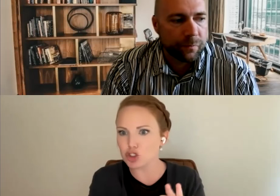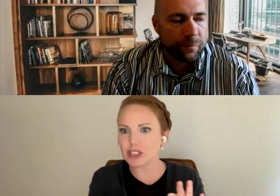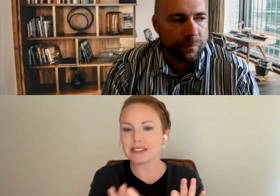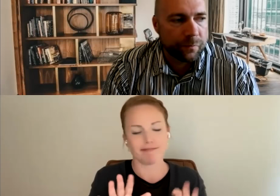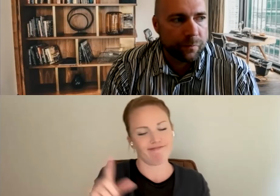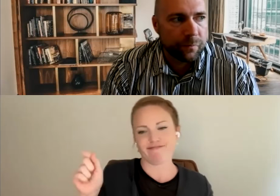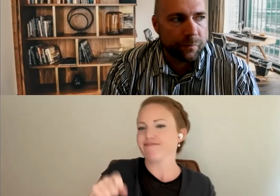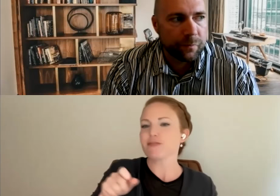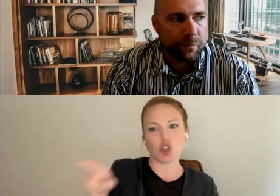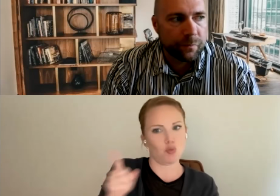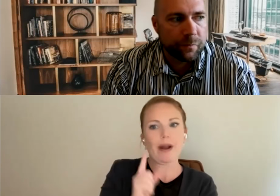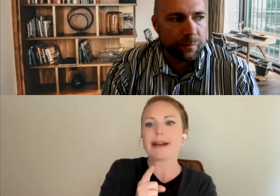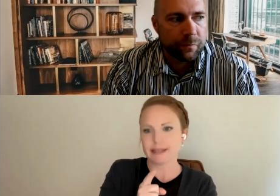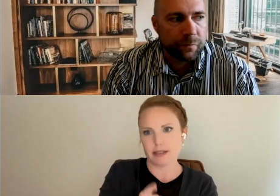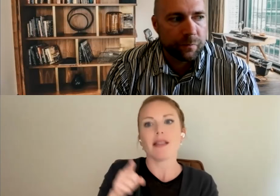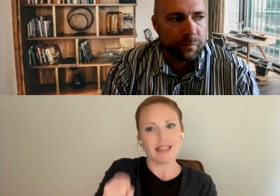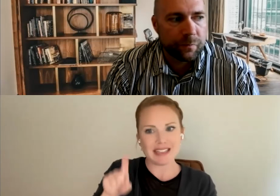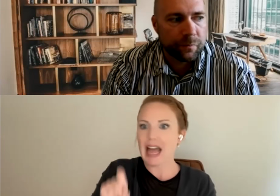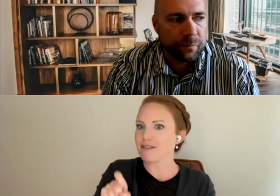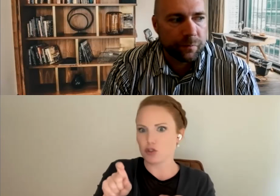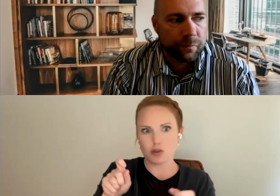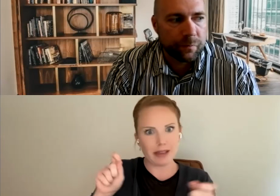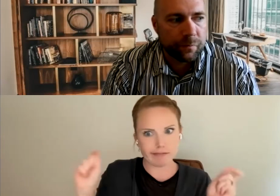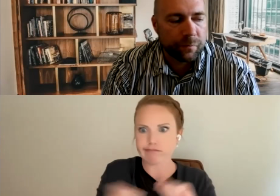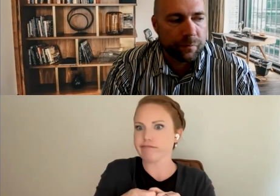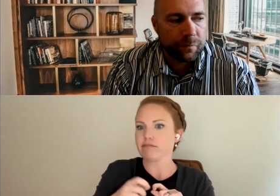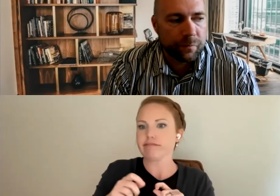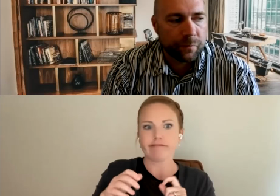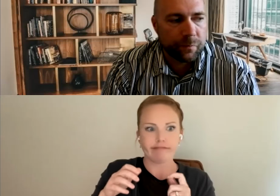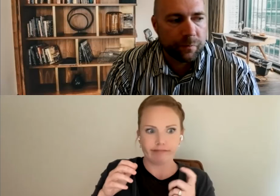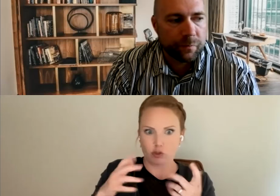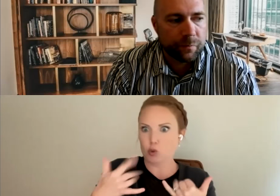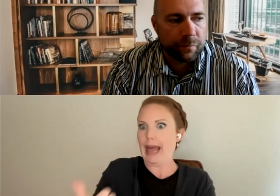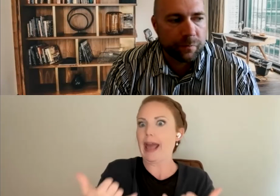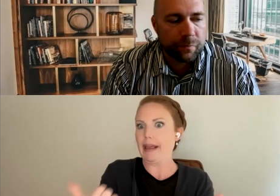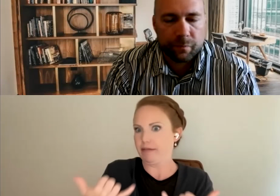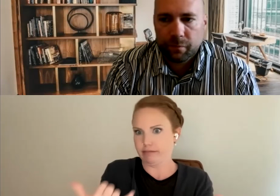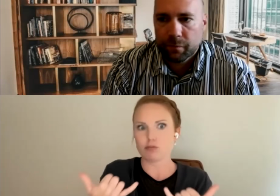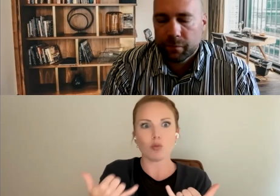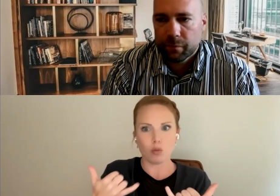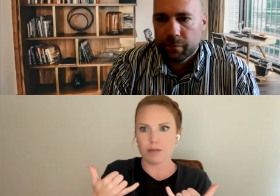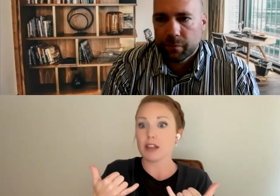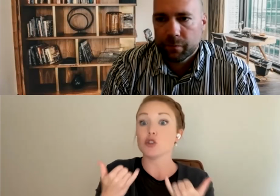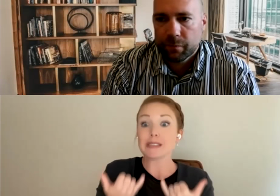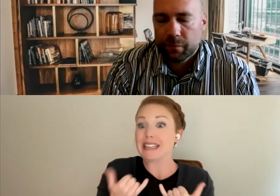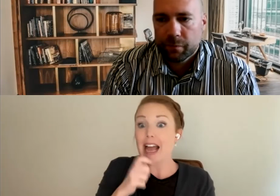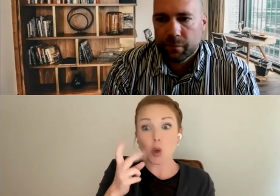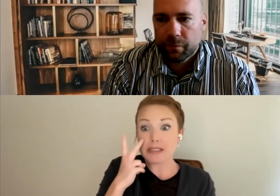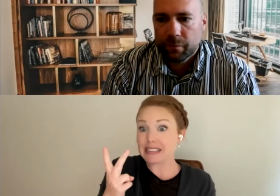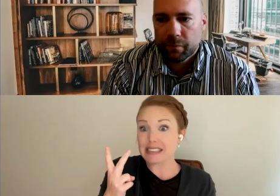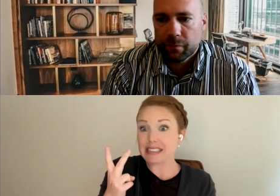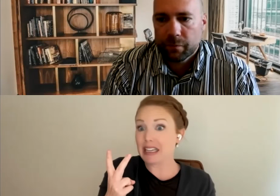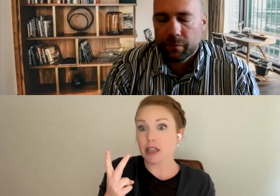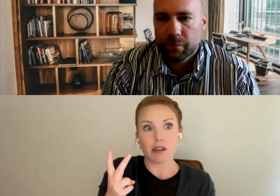correct that this has to be crafted today. Today, there... I do not see a neat way to have